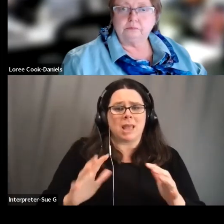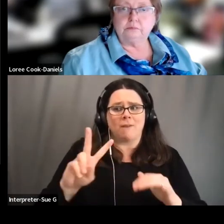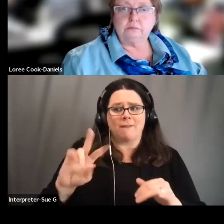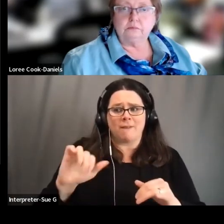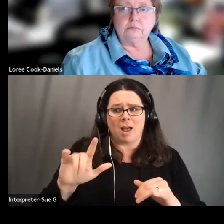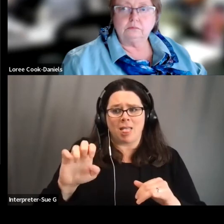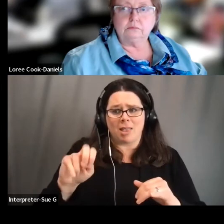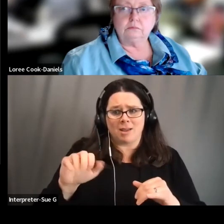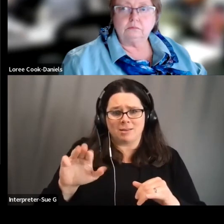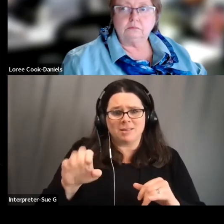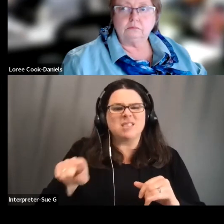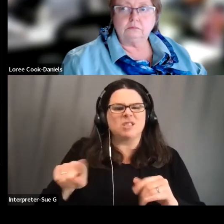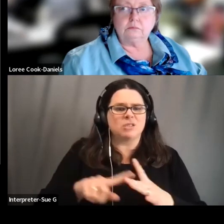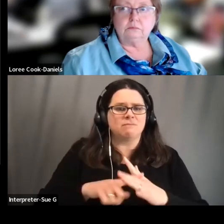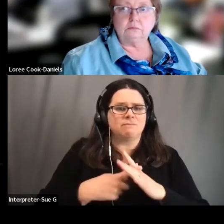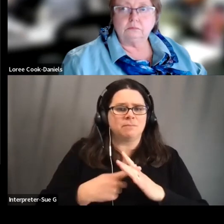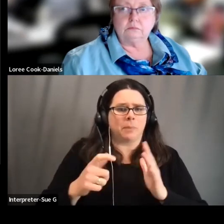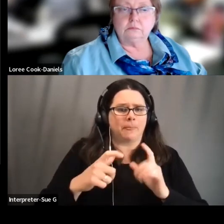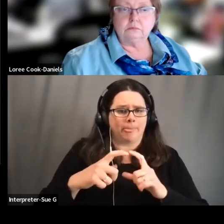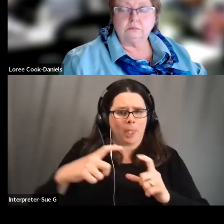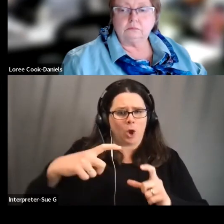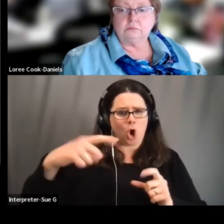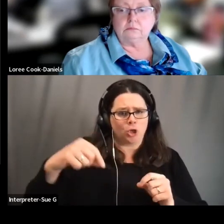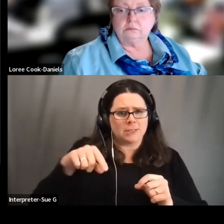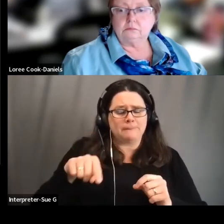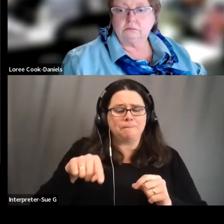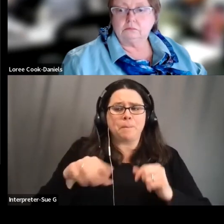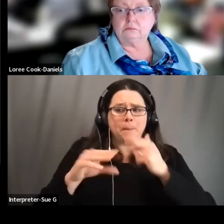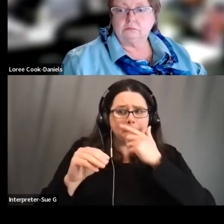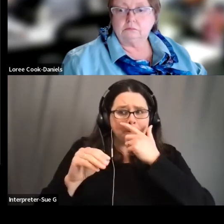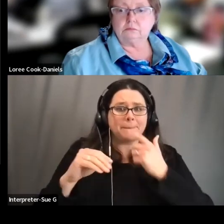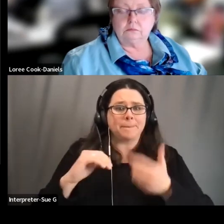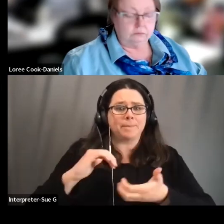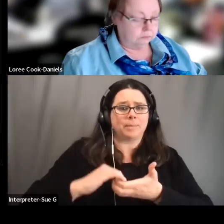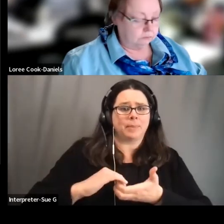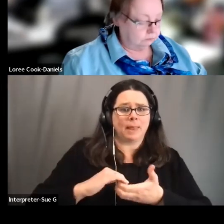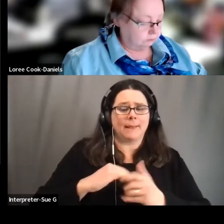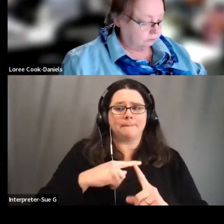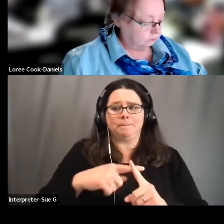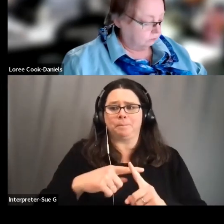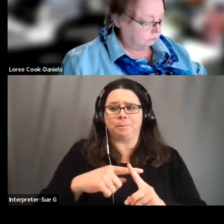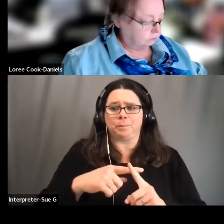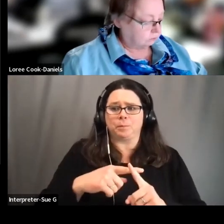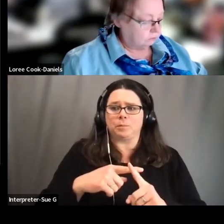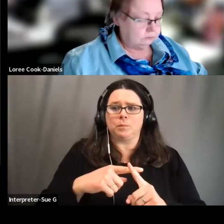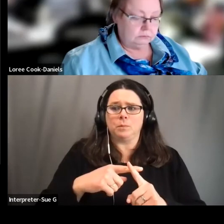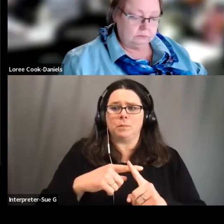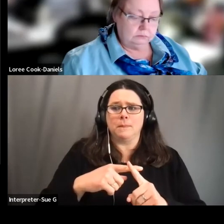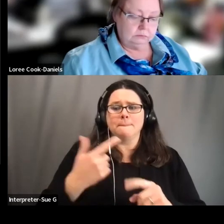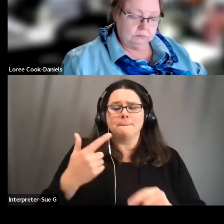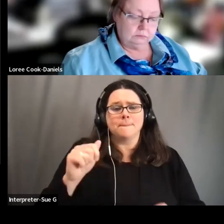of these little cards and we were a partner as well as the Gay and Lesbian Medical Association